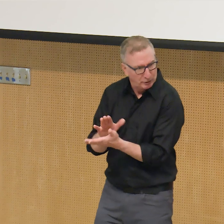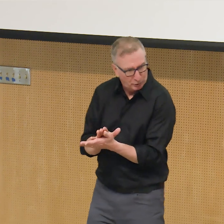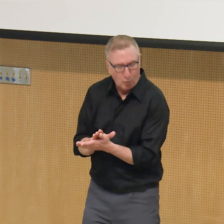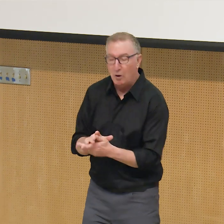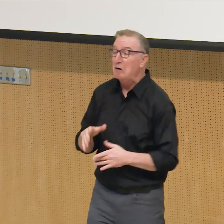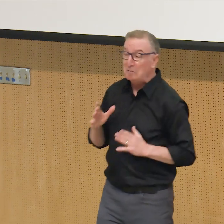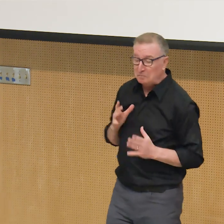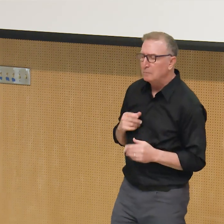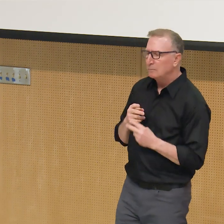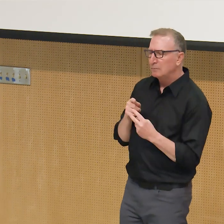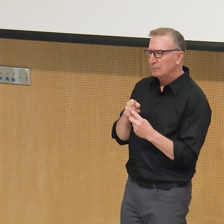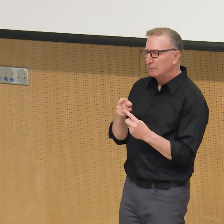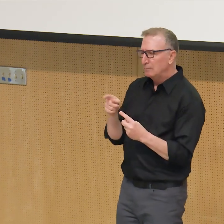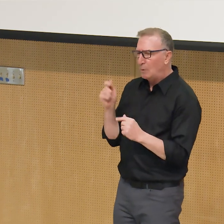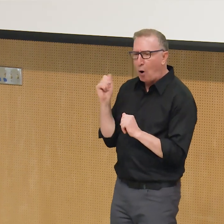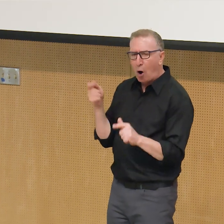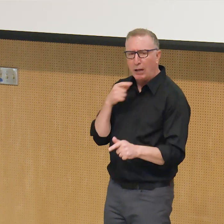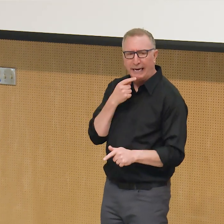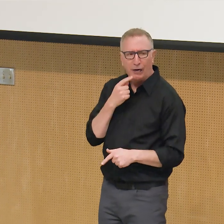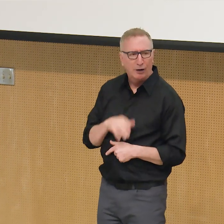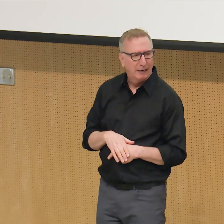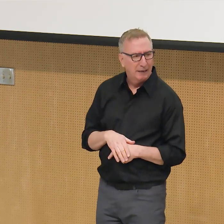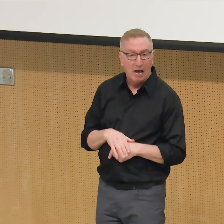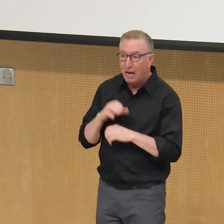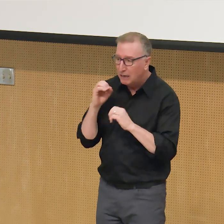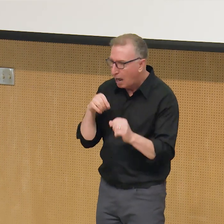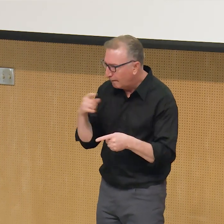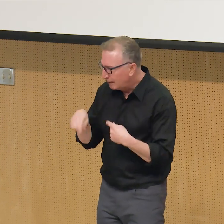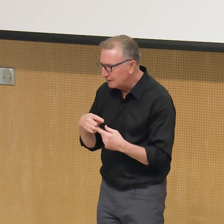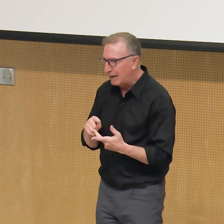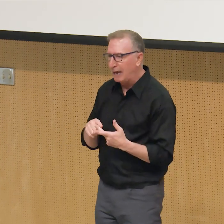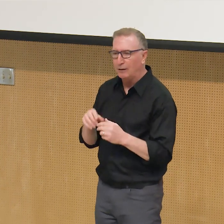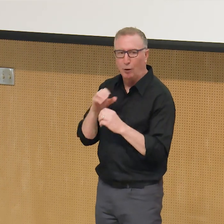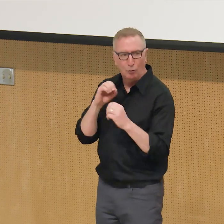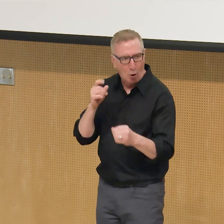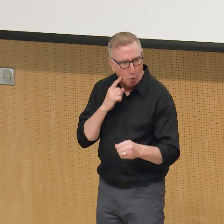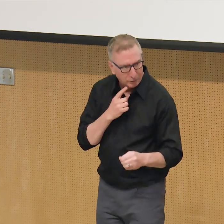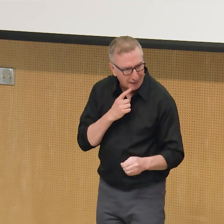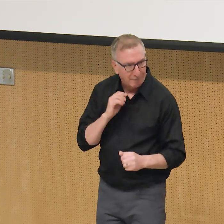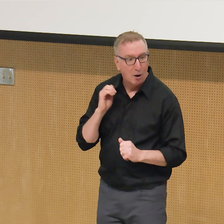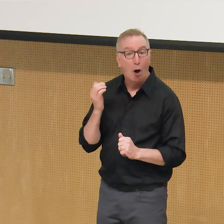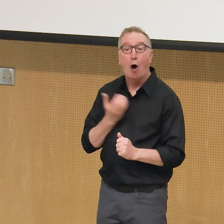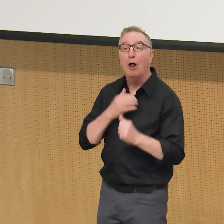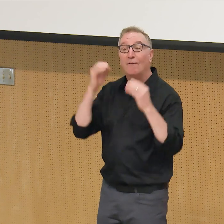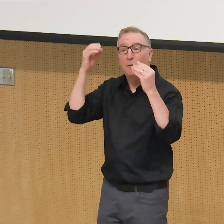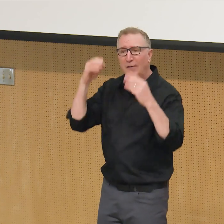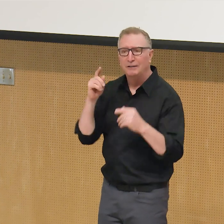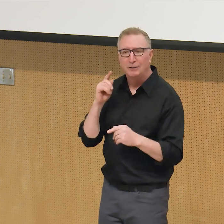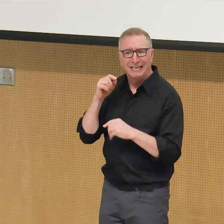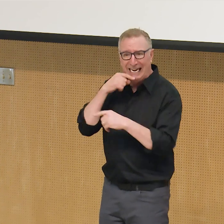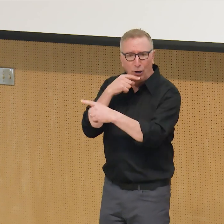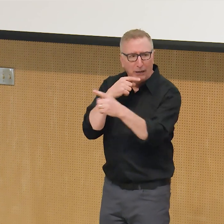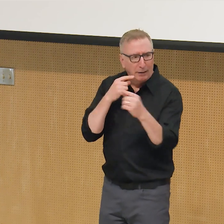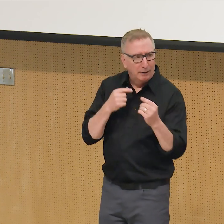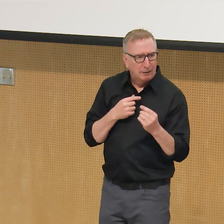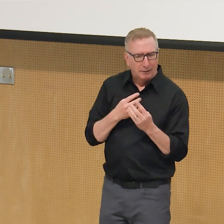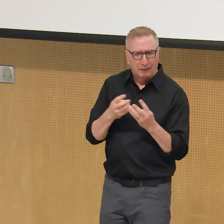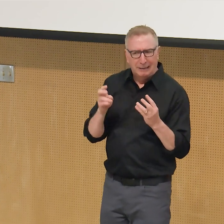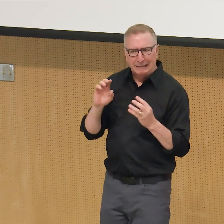they were the people who are-- we went through graduate school together with and none of them were hearing. None of them knew sign language.